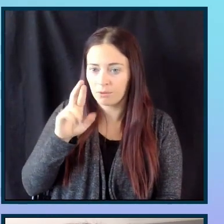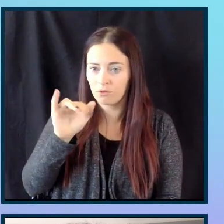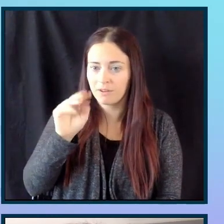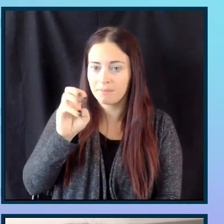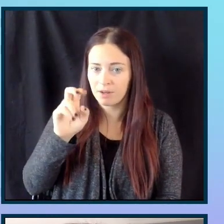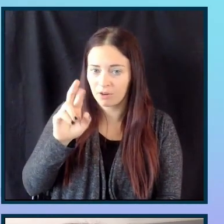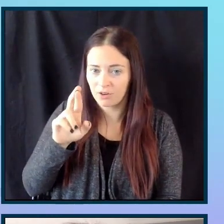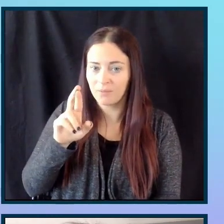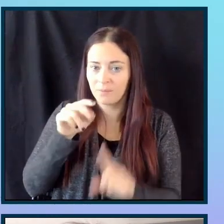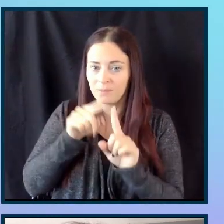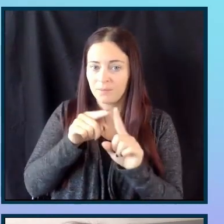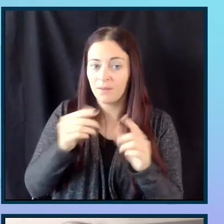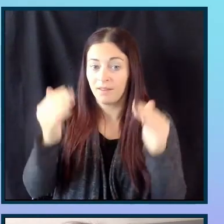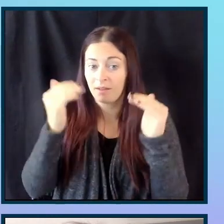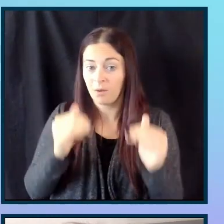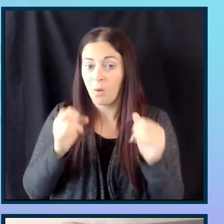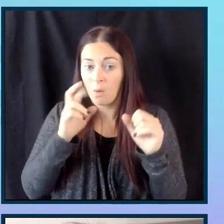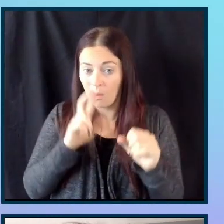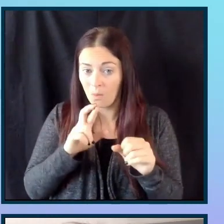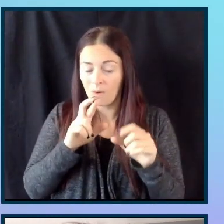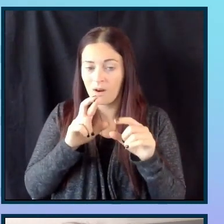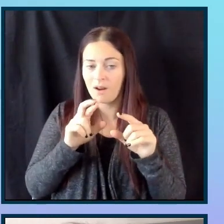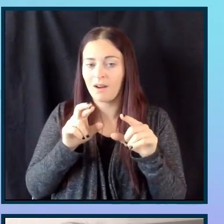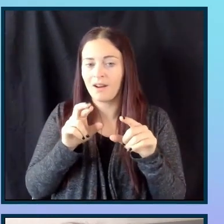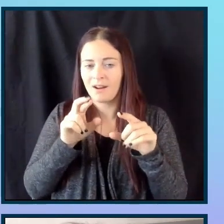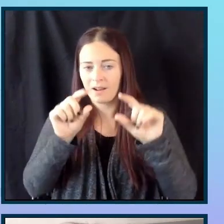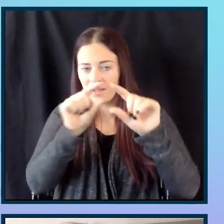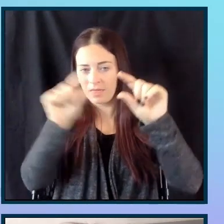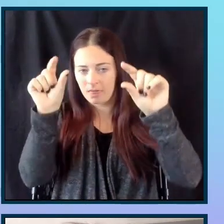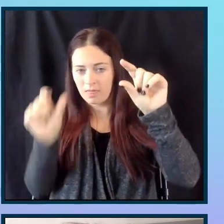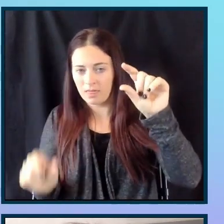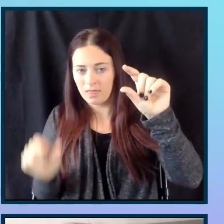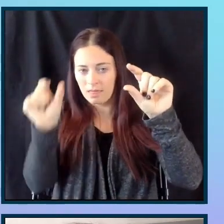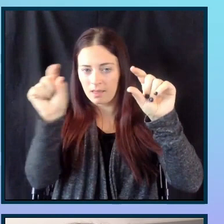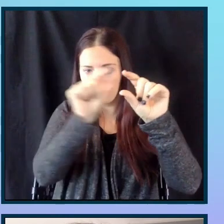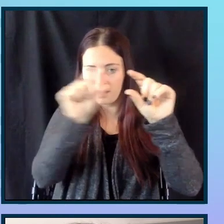around the shortest edge. That's a good bit of work.